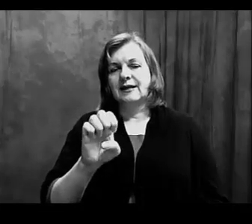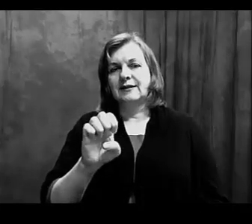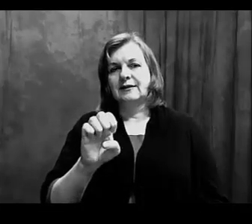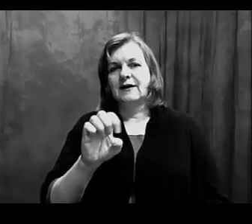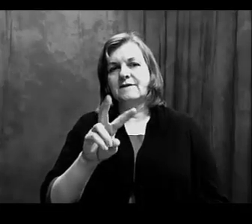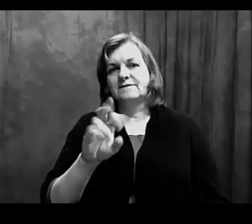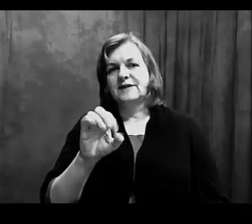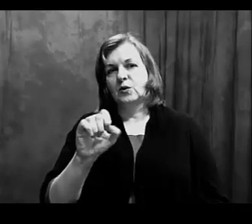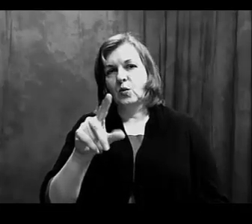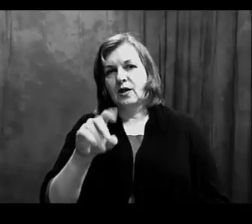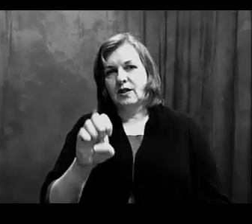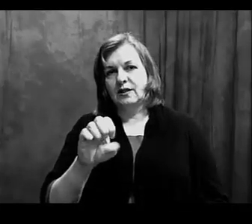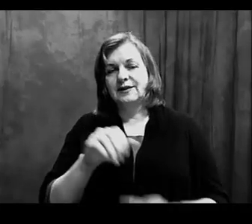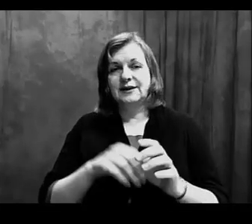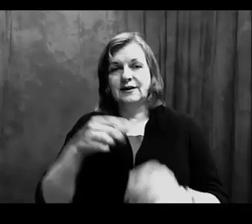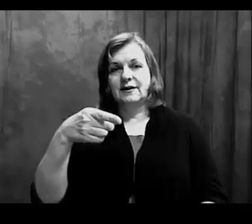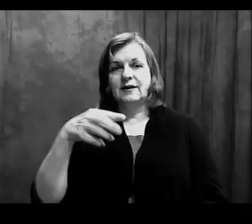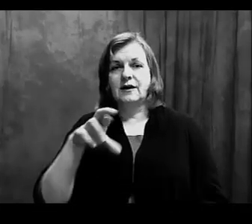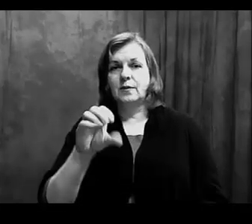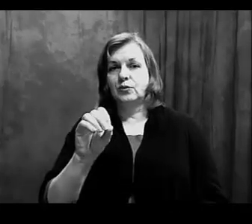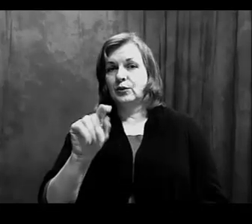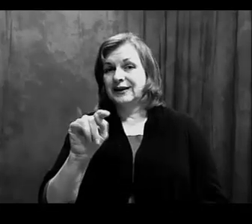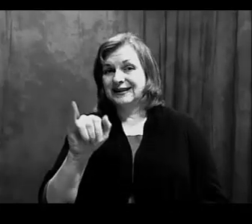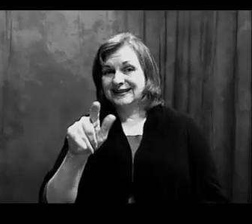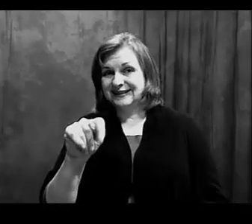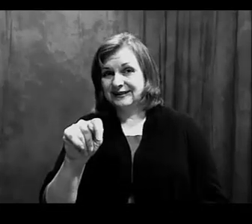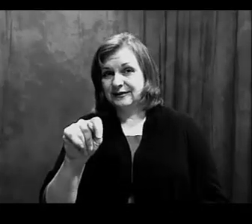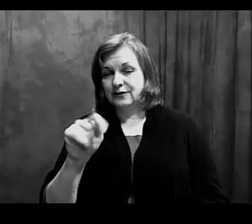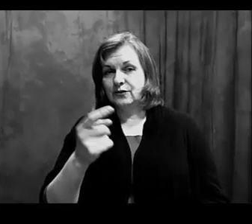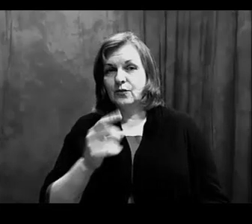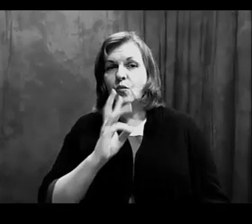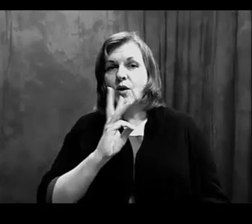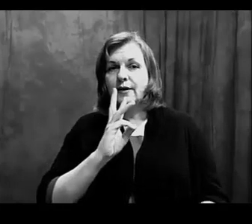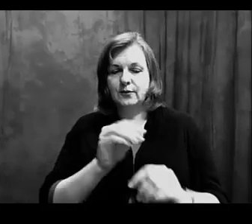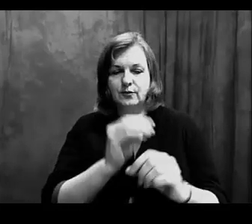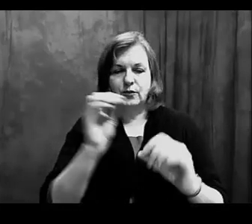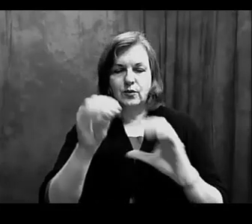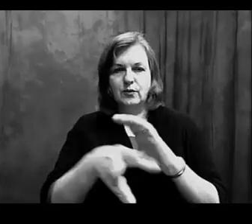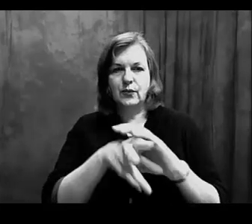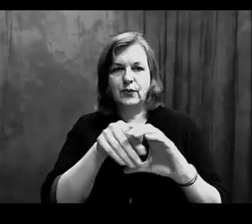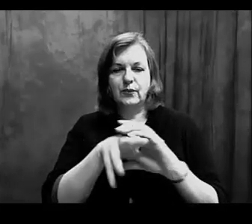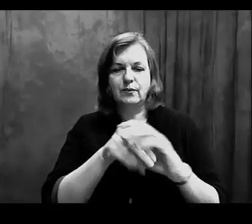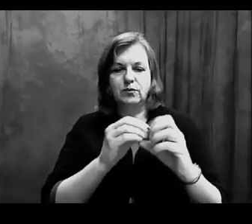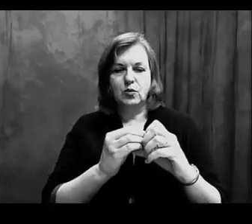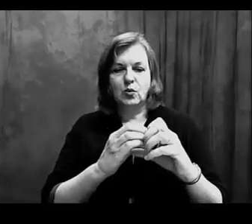here's a picture a contractile vacuole in a protist